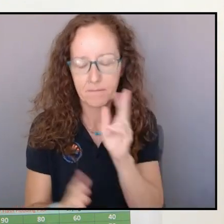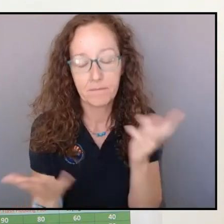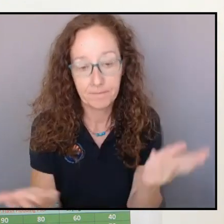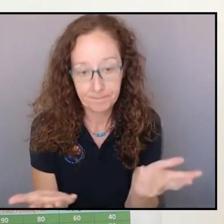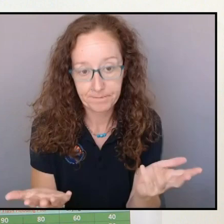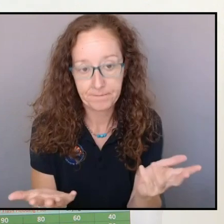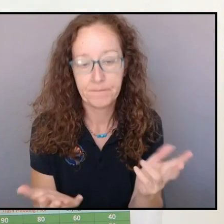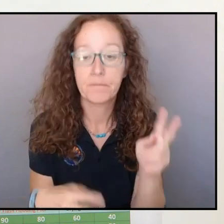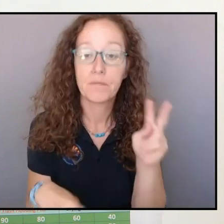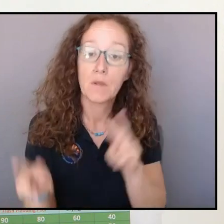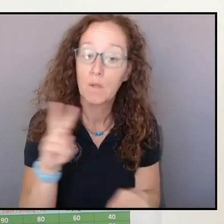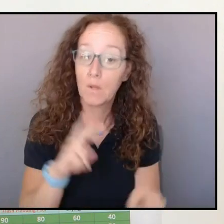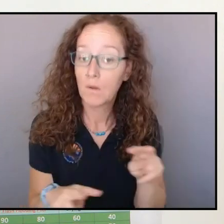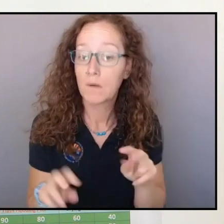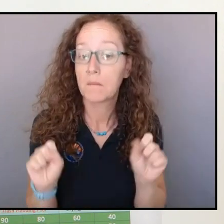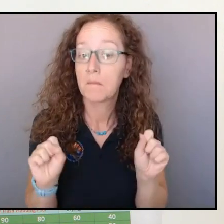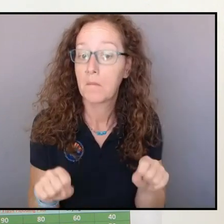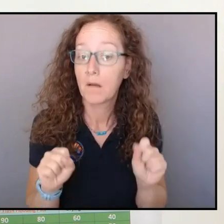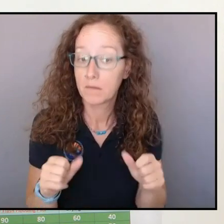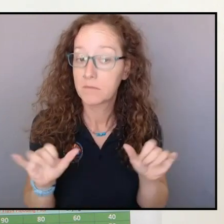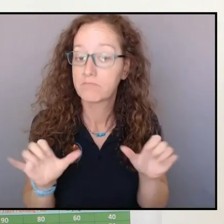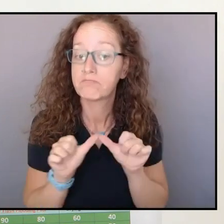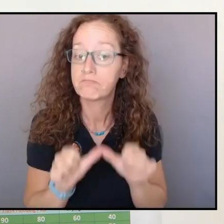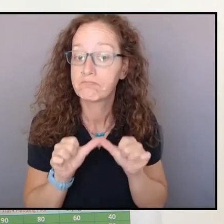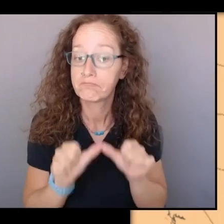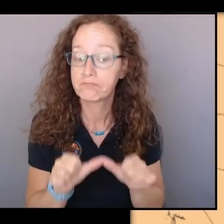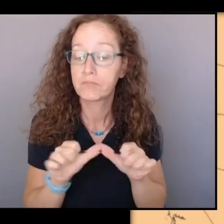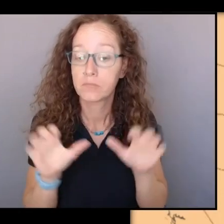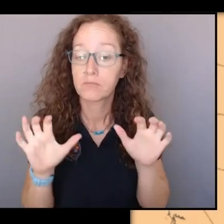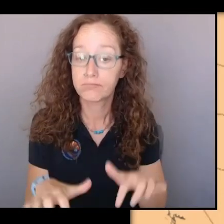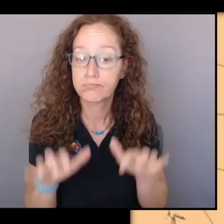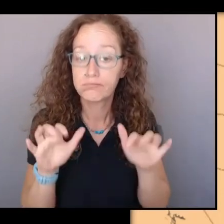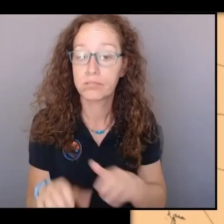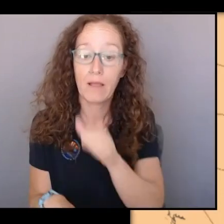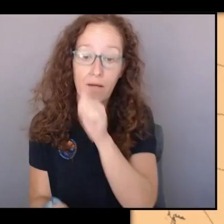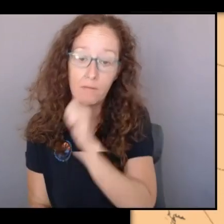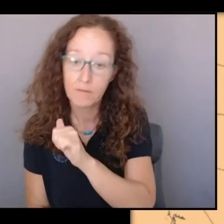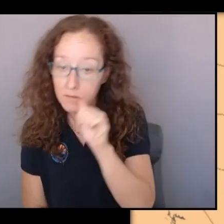active monsoon season through Arizona and Western New Mexico.